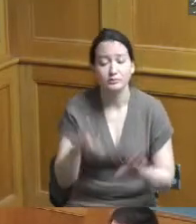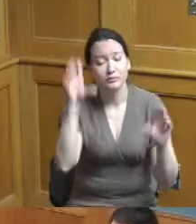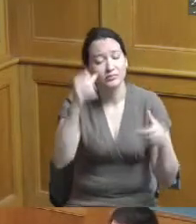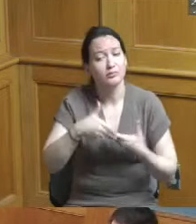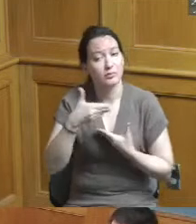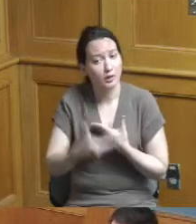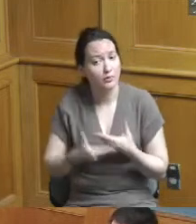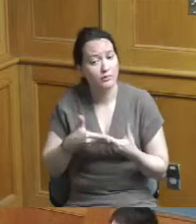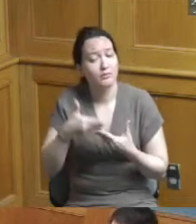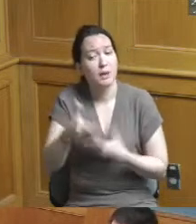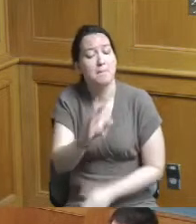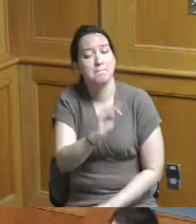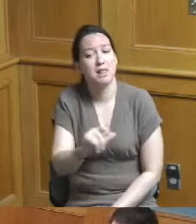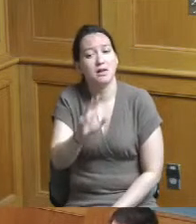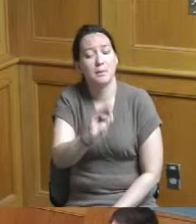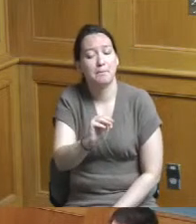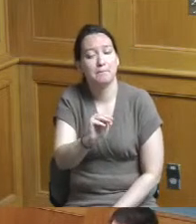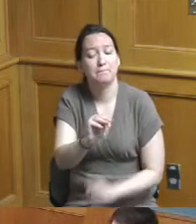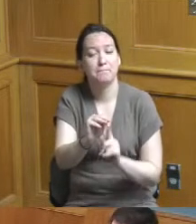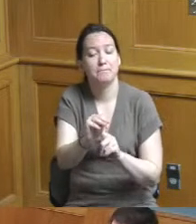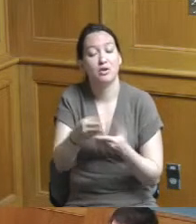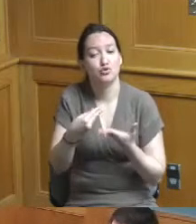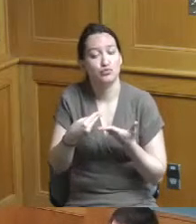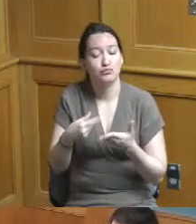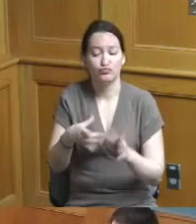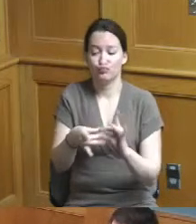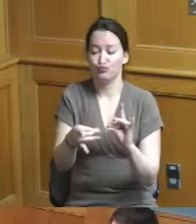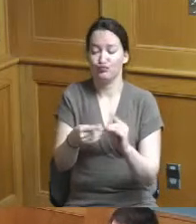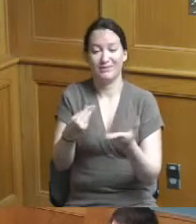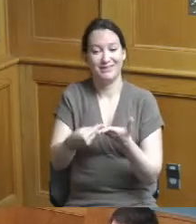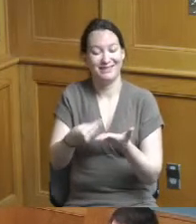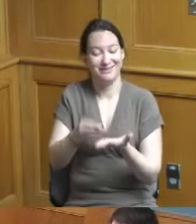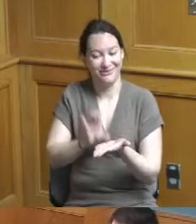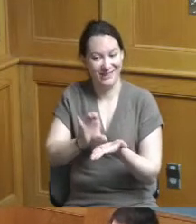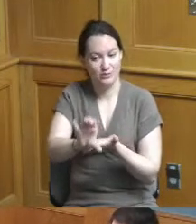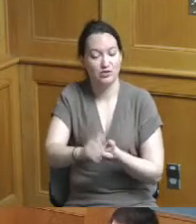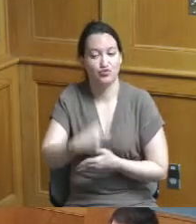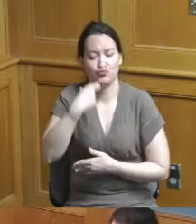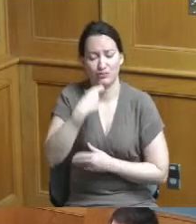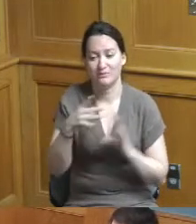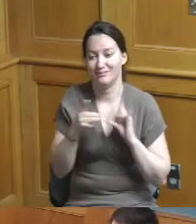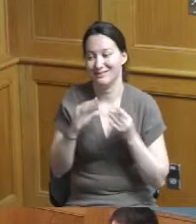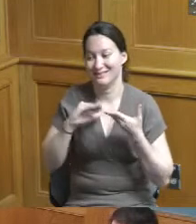forward to the Millennium we talk about investment we were just talking earlier about the city had